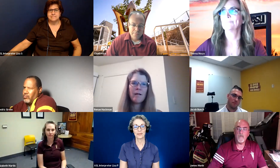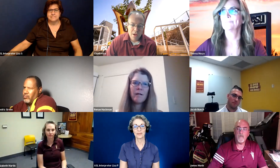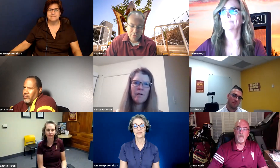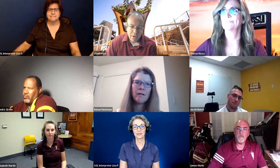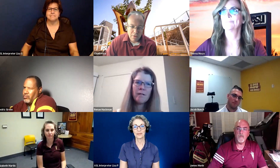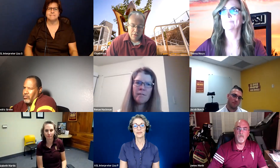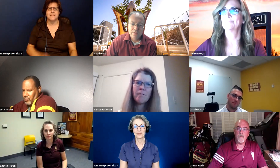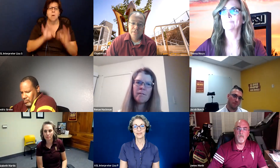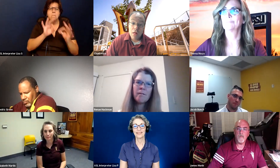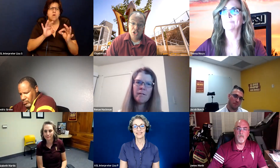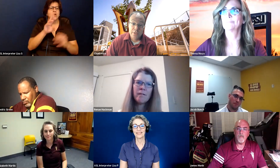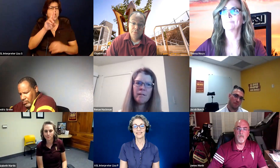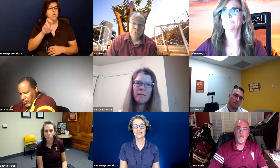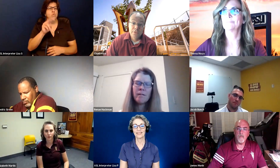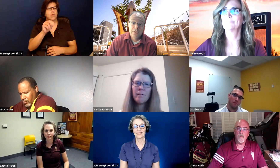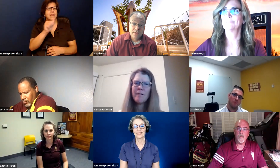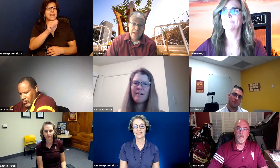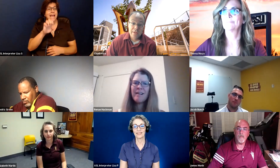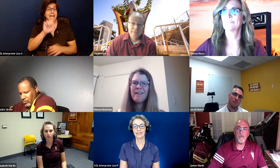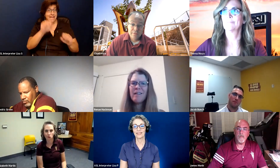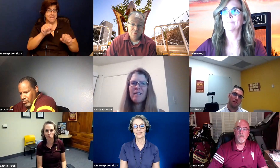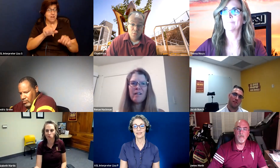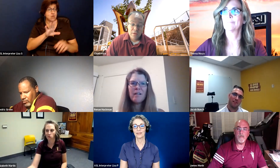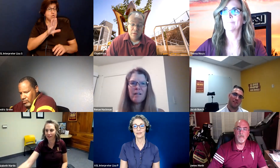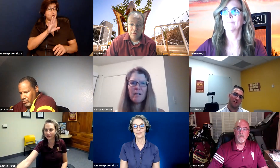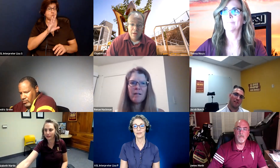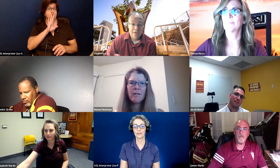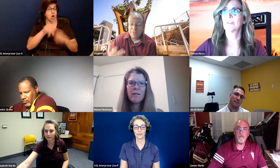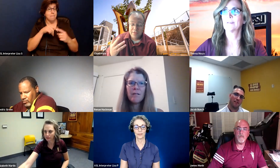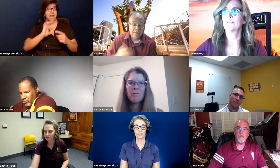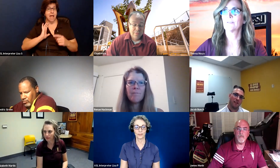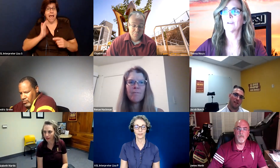about our scholarships that we have the privilege